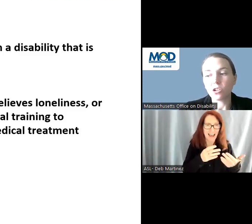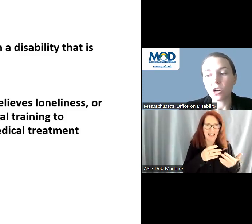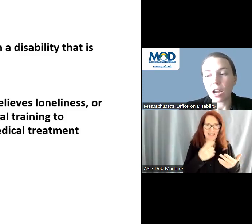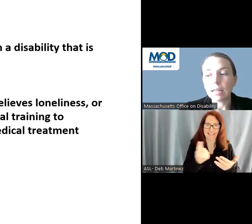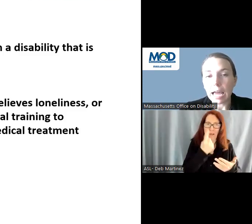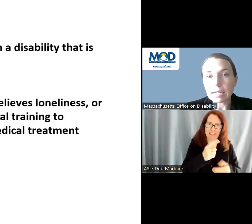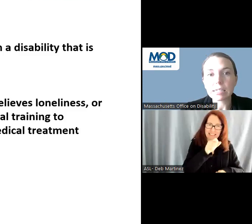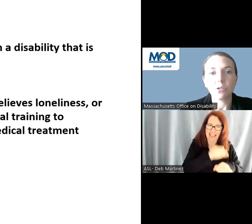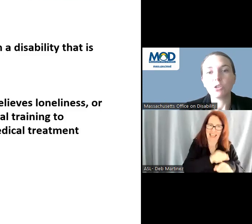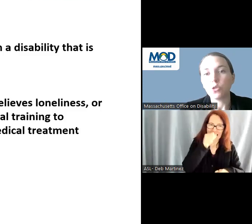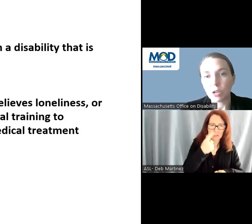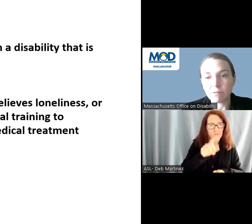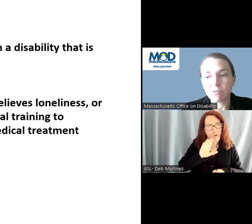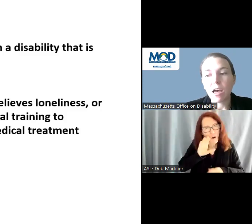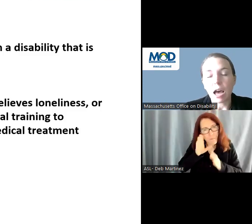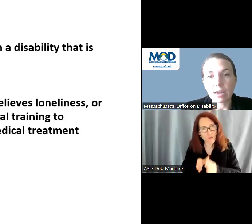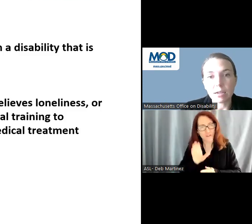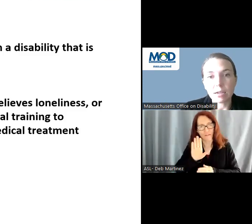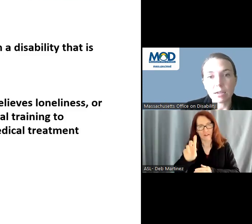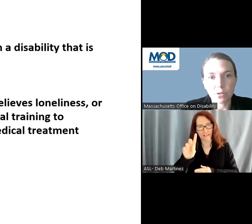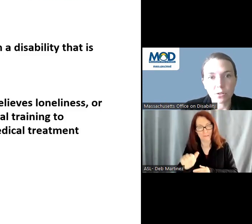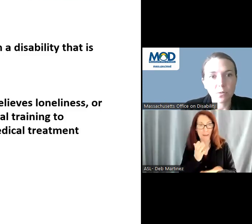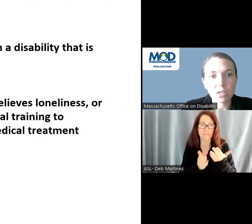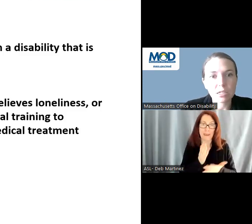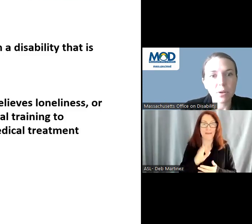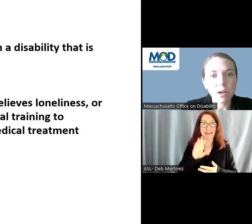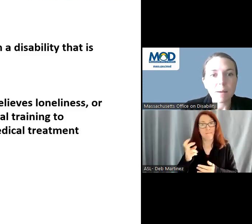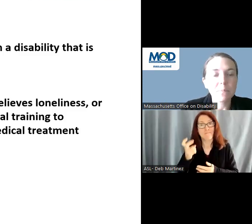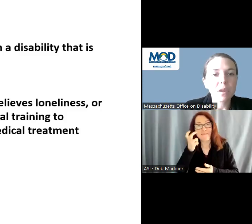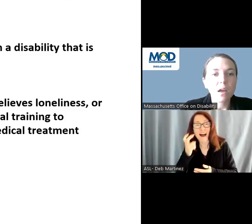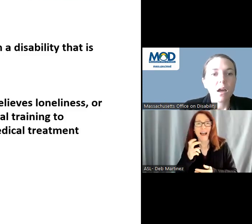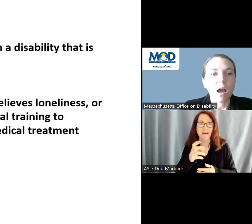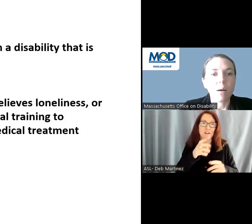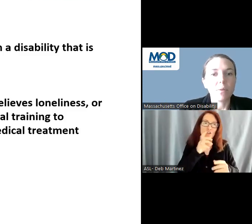or turn on lights or retrieve items for the person with a disability. An